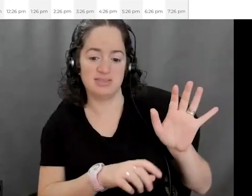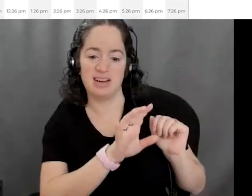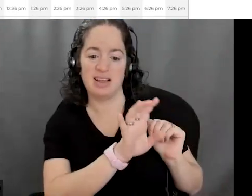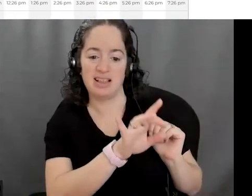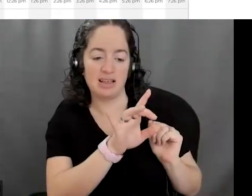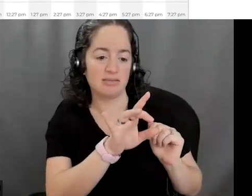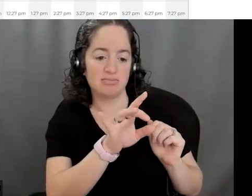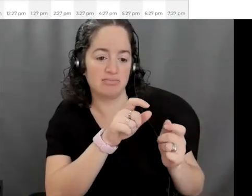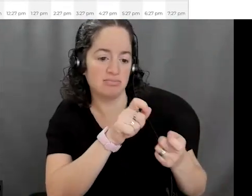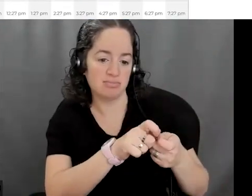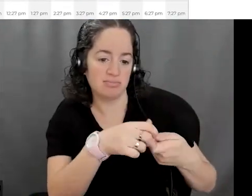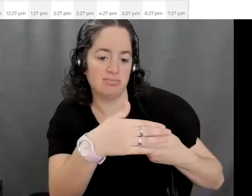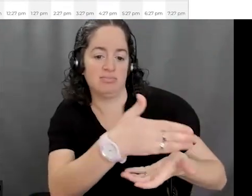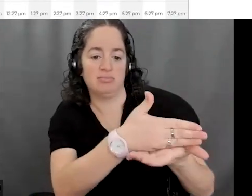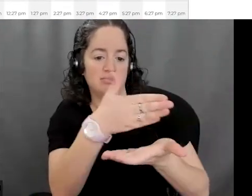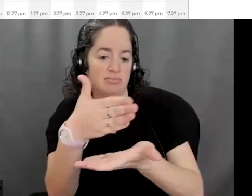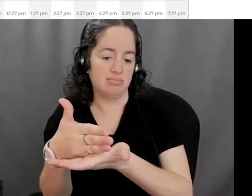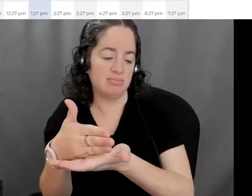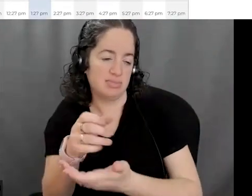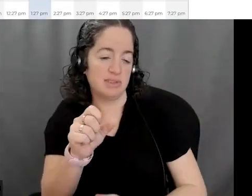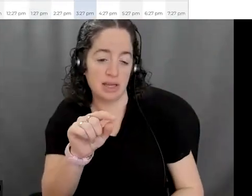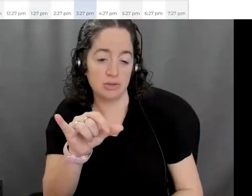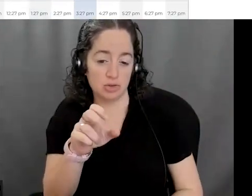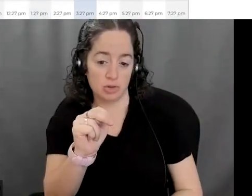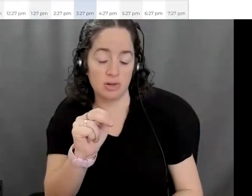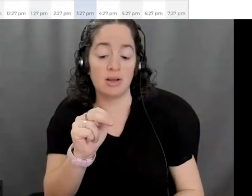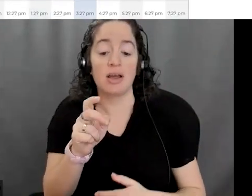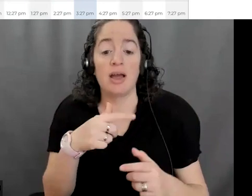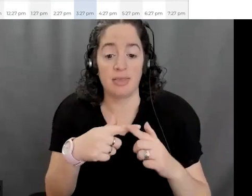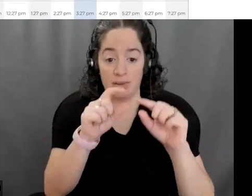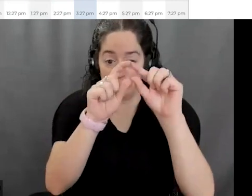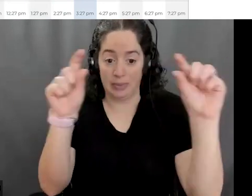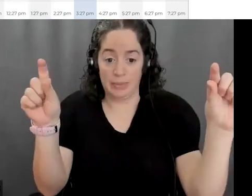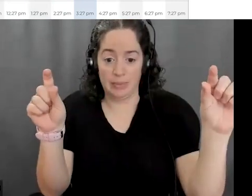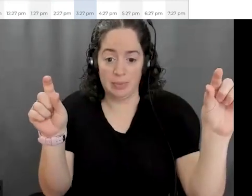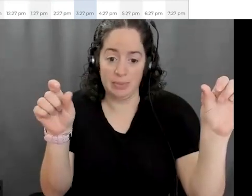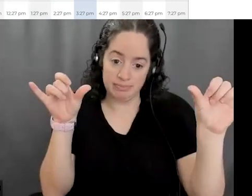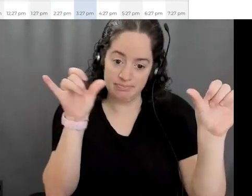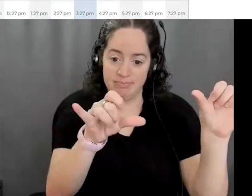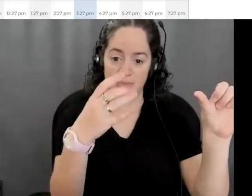and it will highlight that row, and then when you move your mouse in,